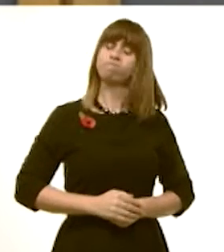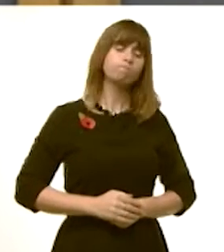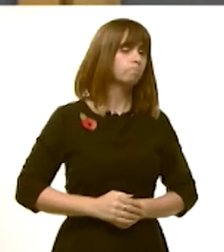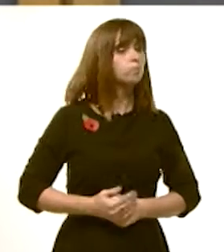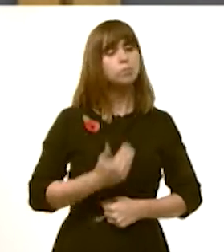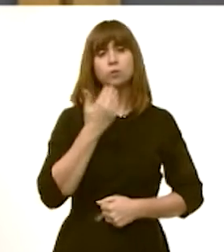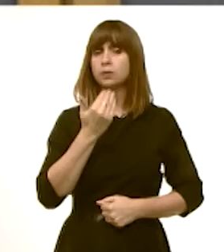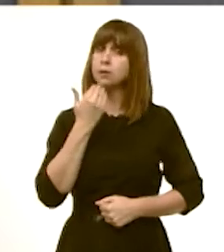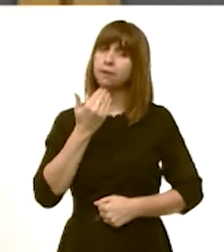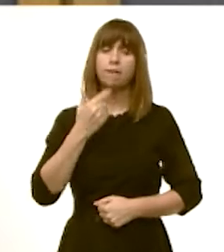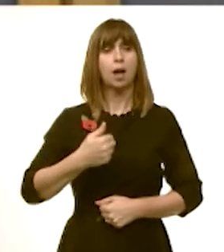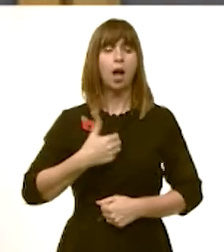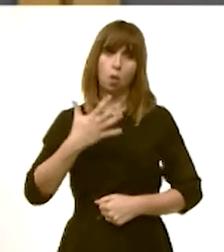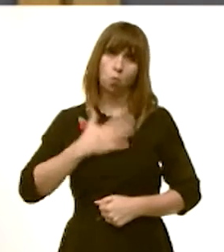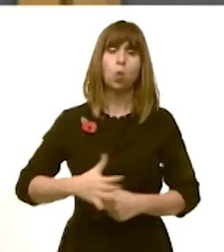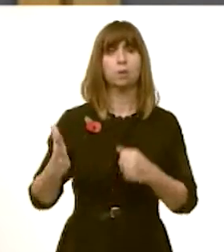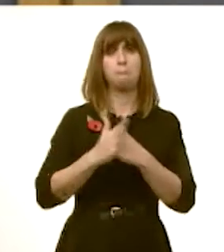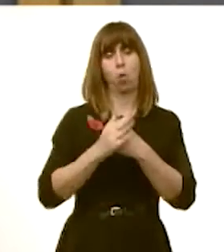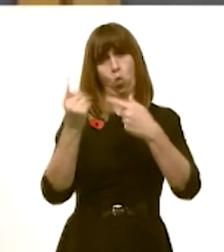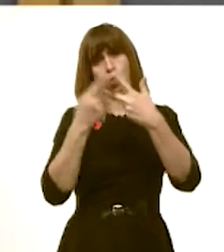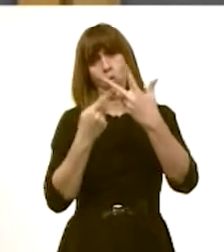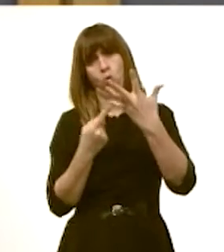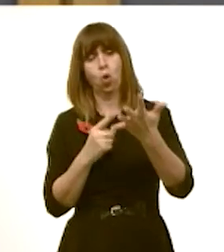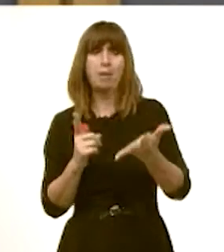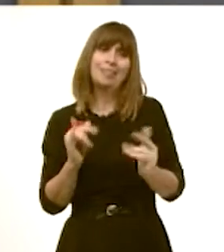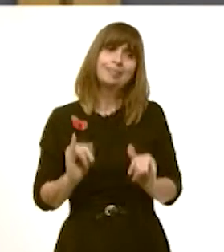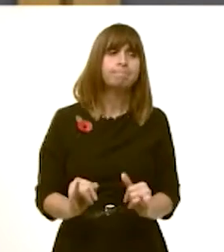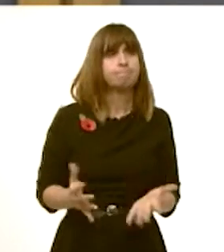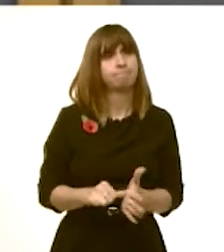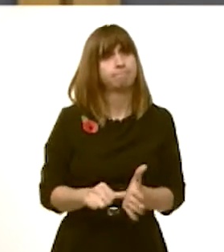I would like to do more.í Leanne Wood: Would you accept that what she says is correct, First Minister?